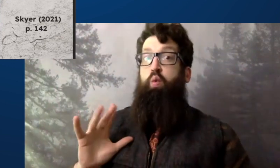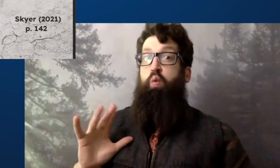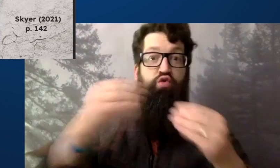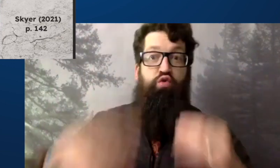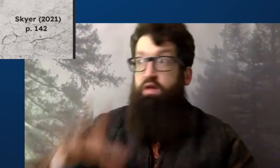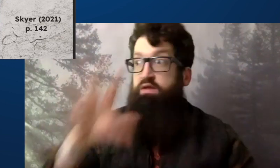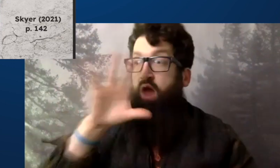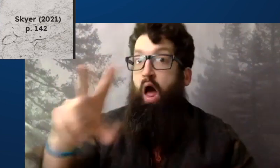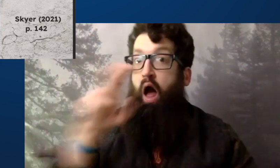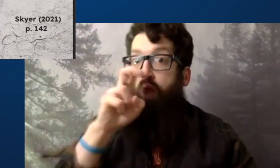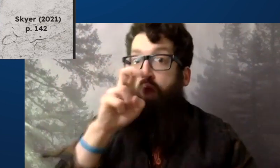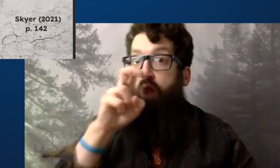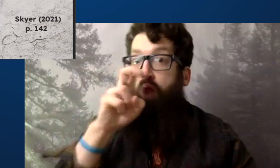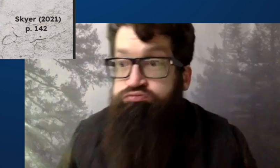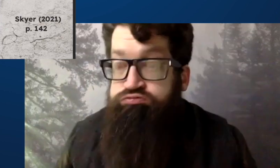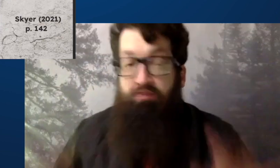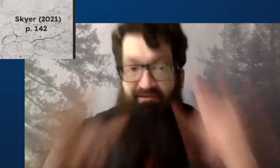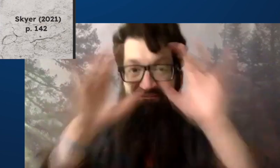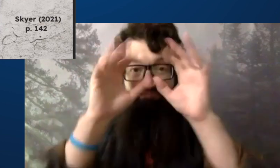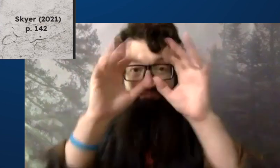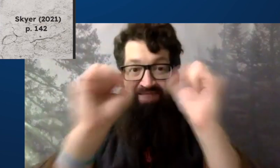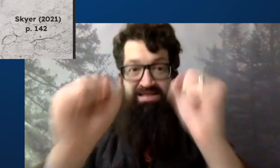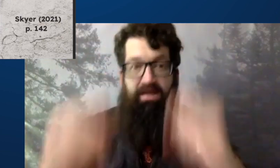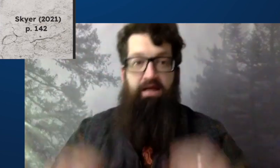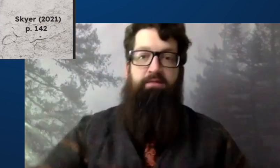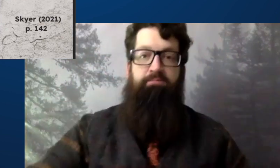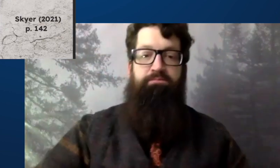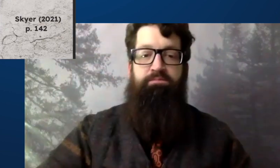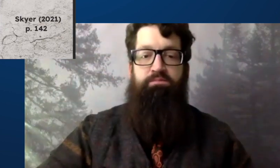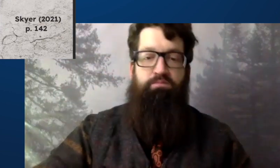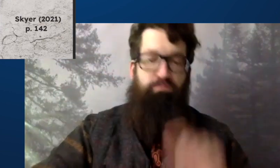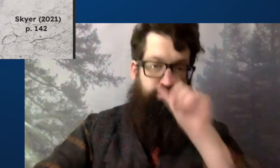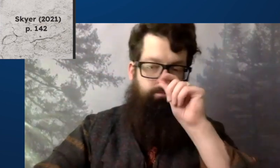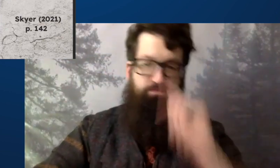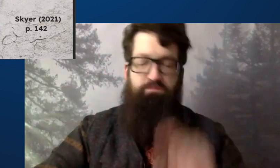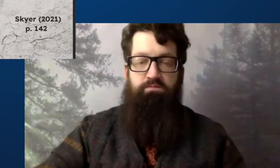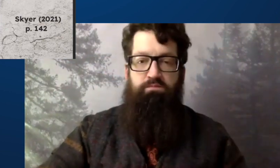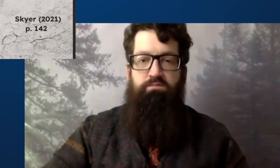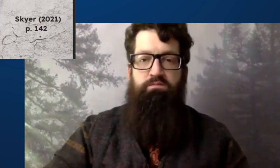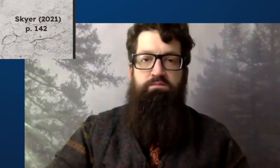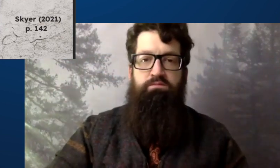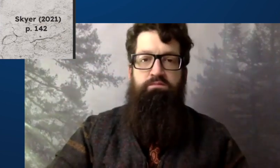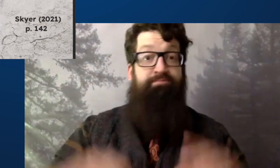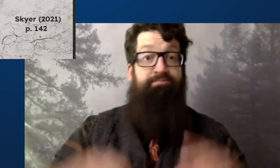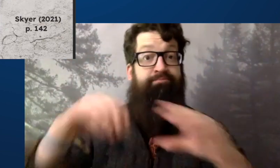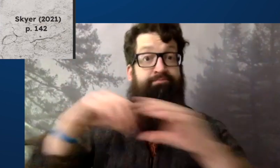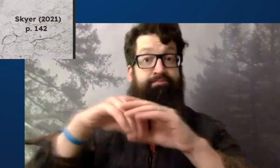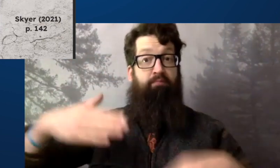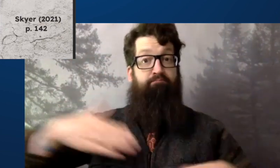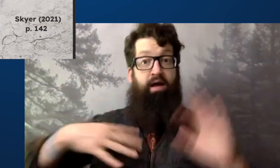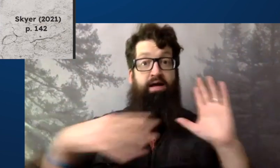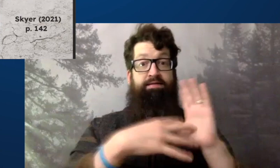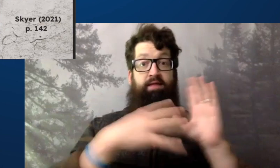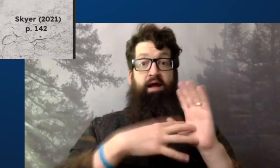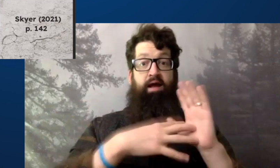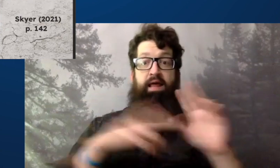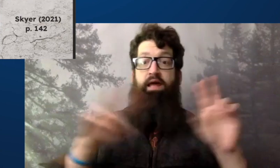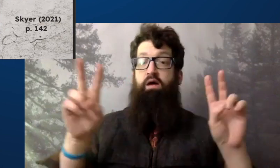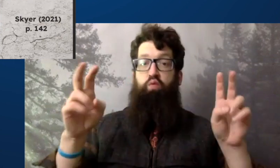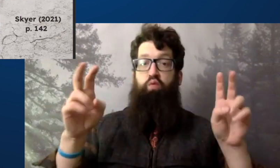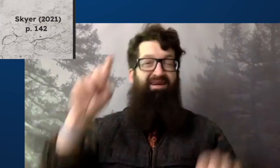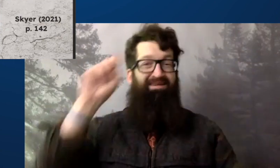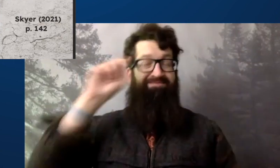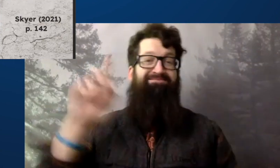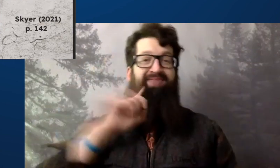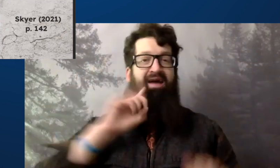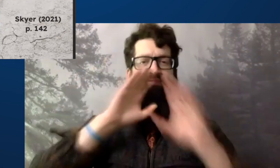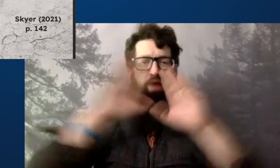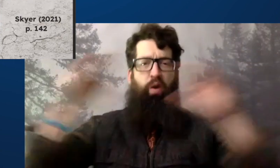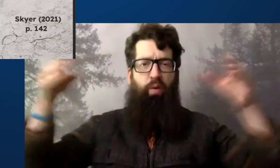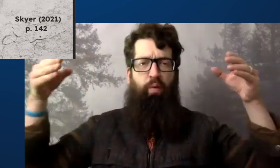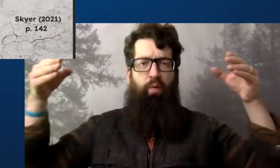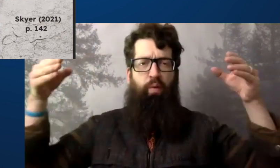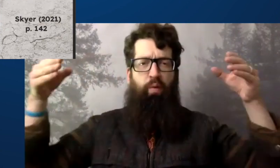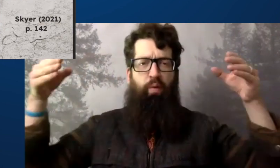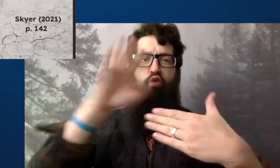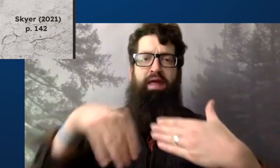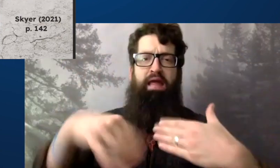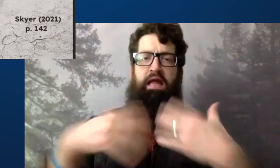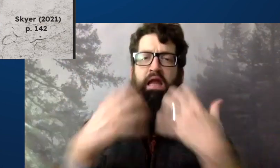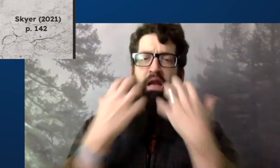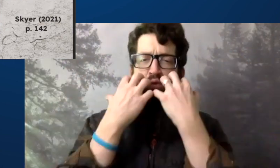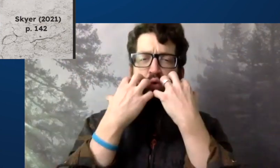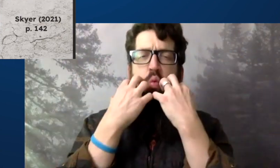Speaking about writing, this was all very fascinating to me in my studies.